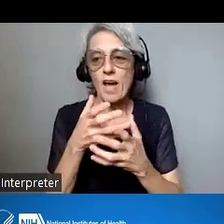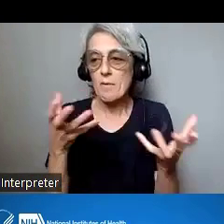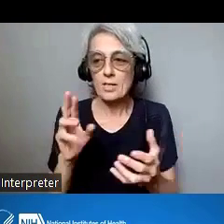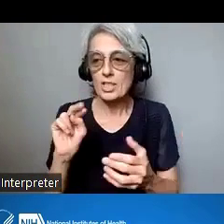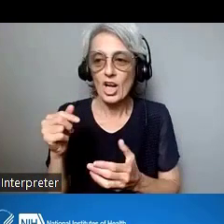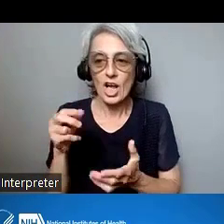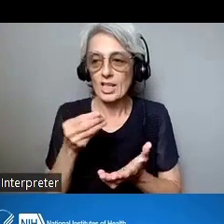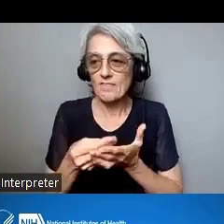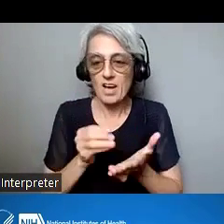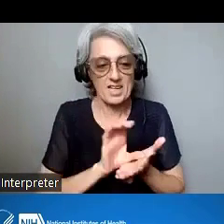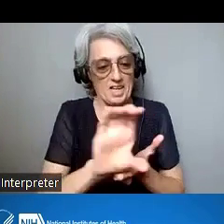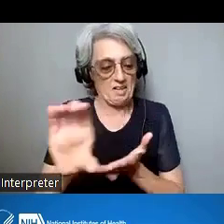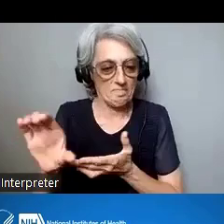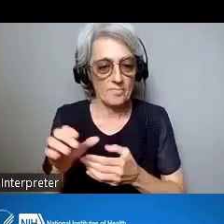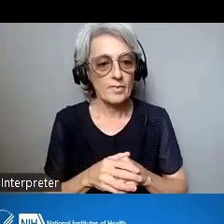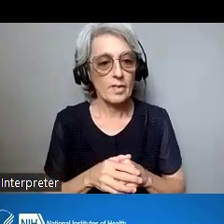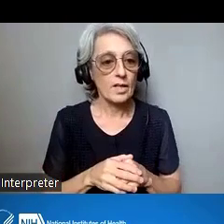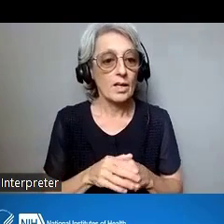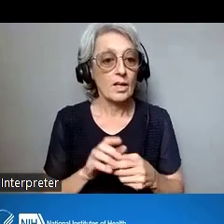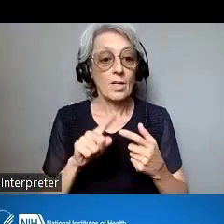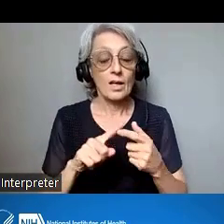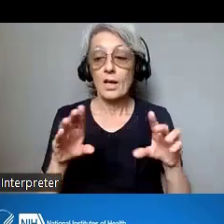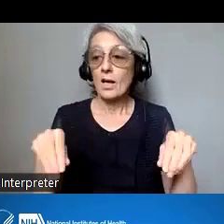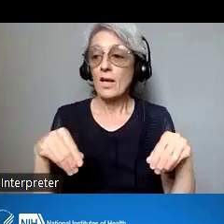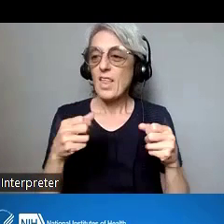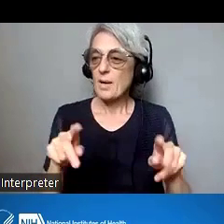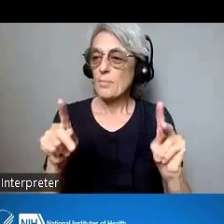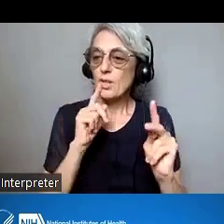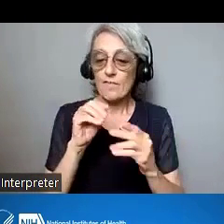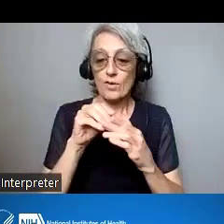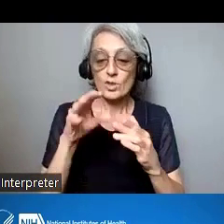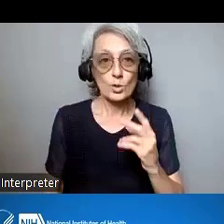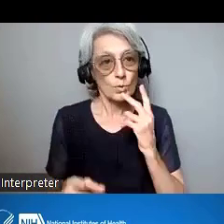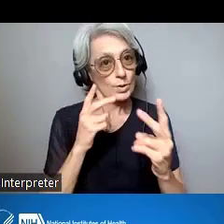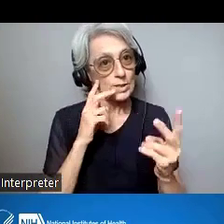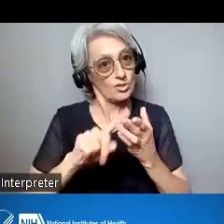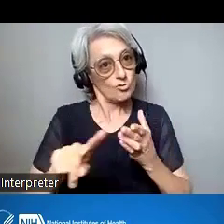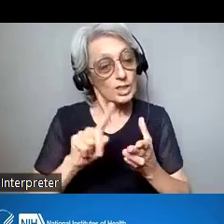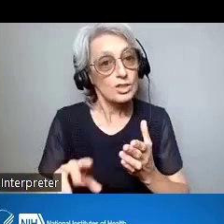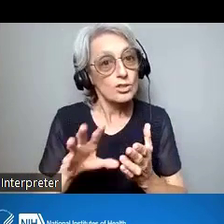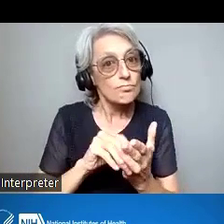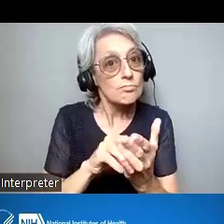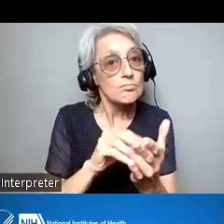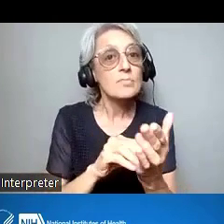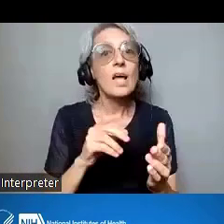It provides an opportunity to expose students to research, and it aims to strengthen the research environment